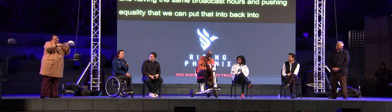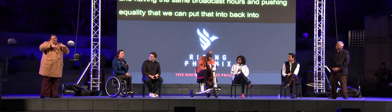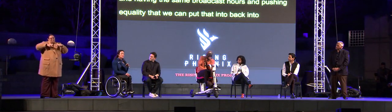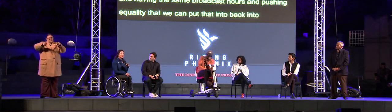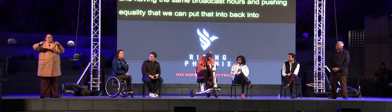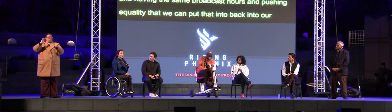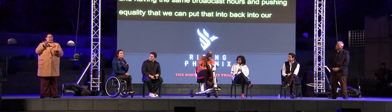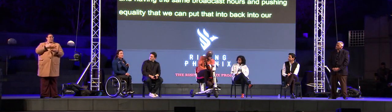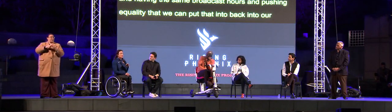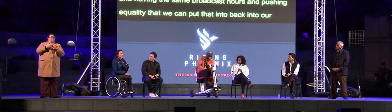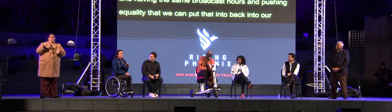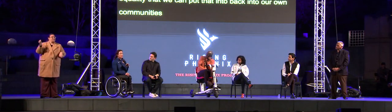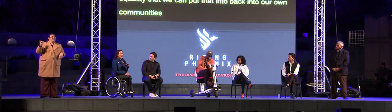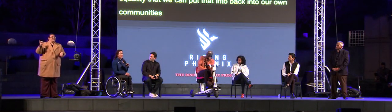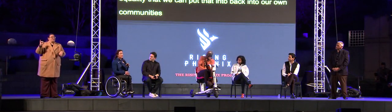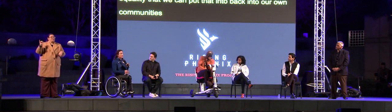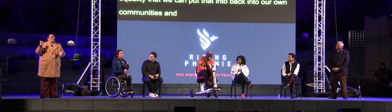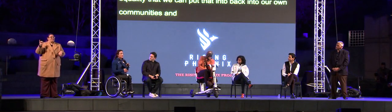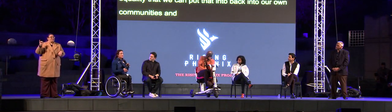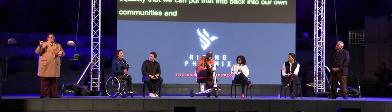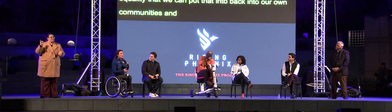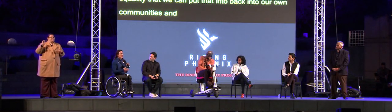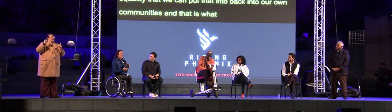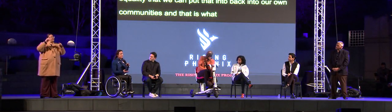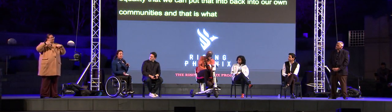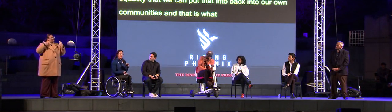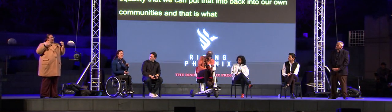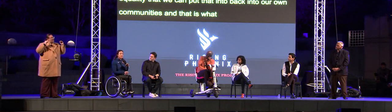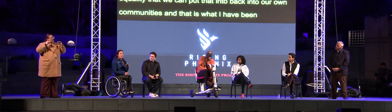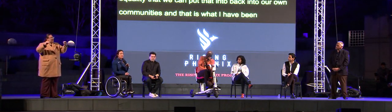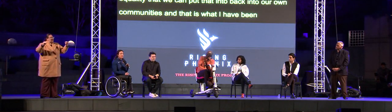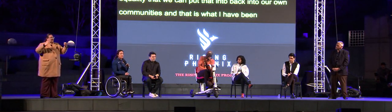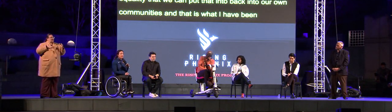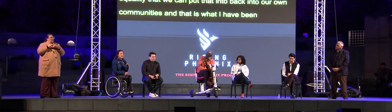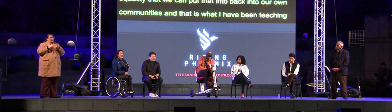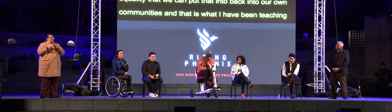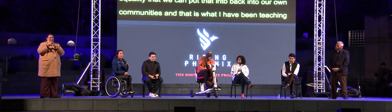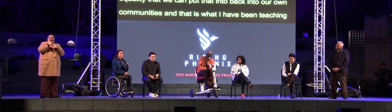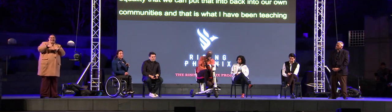And that's what I've been teaching my community, whenever I go back.